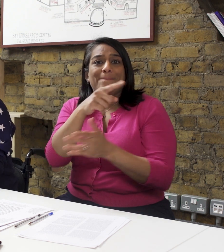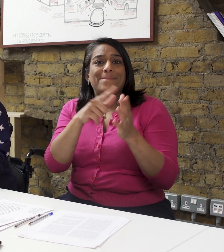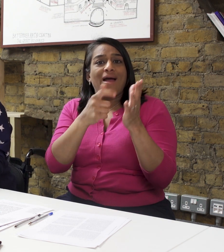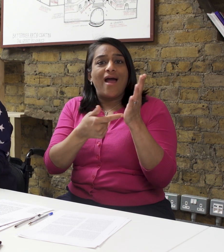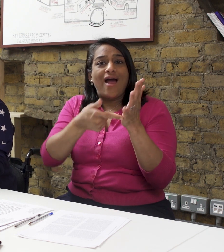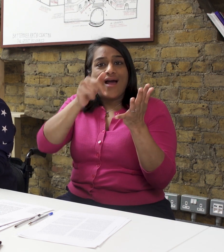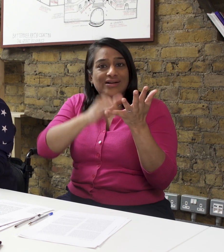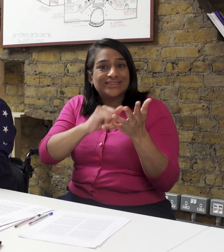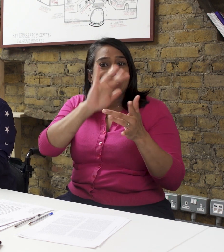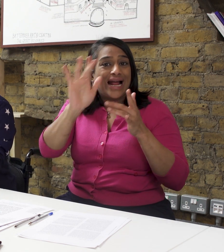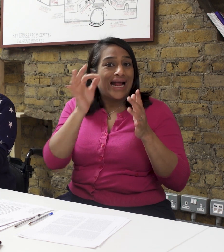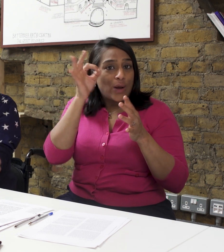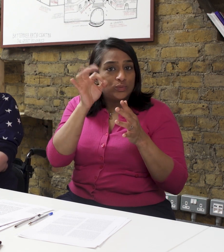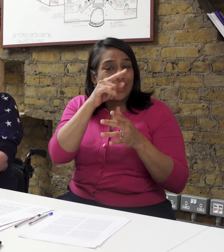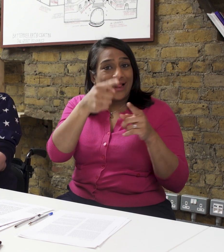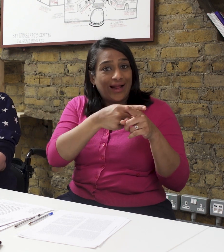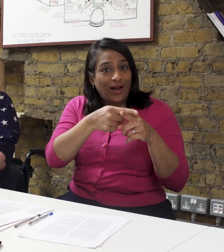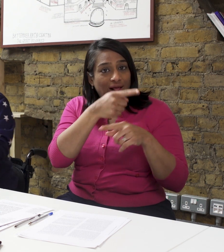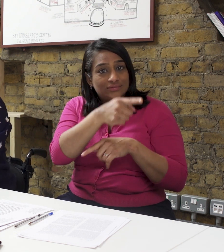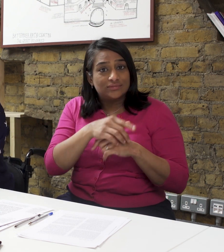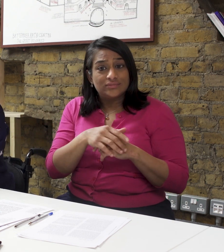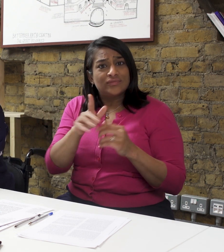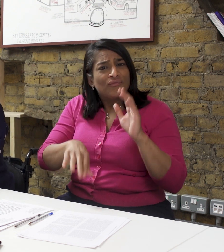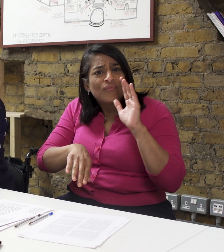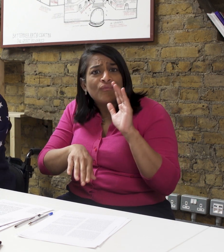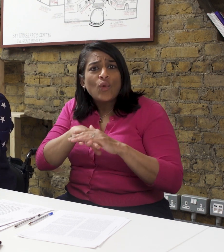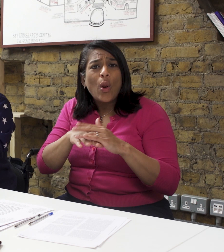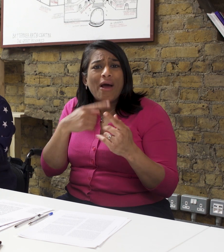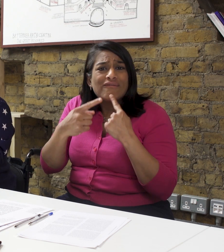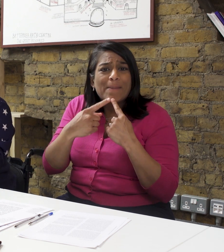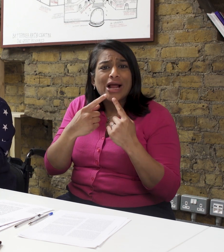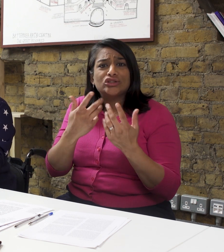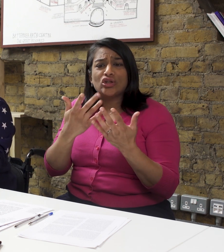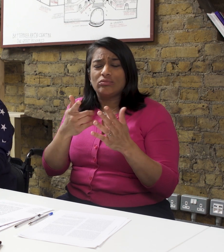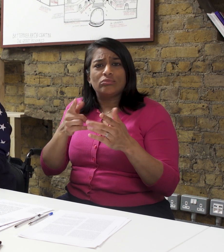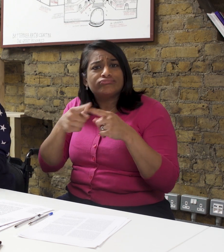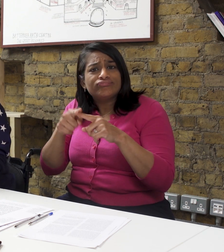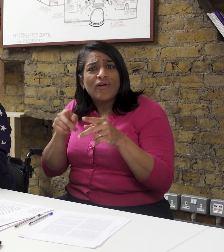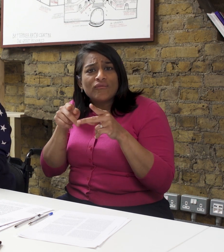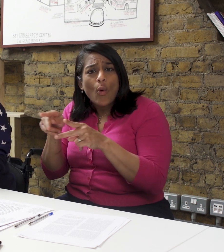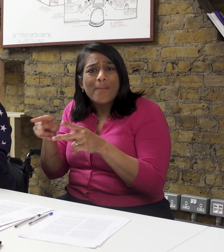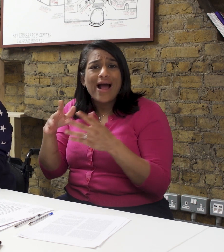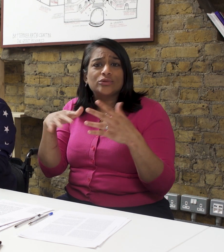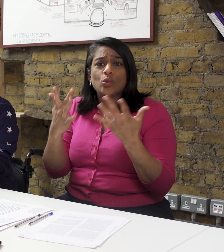from Arts Council England. biscuit biscuit For the full guide, alternative formats and links